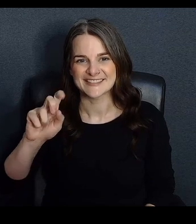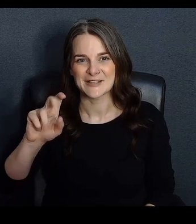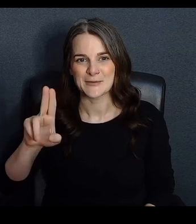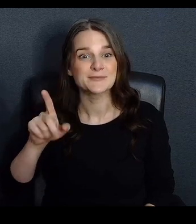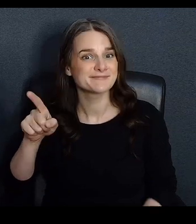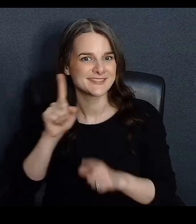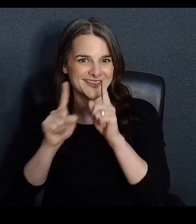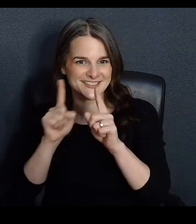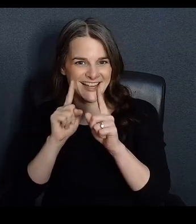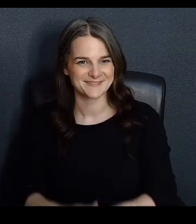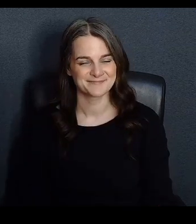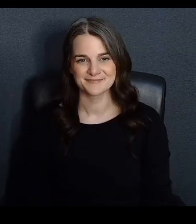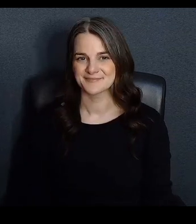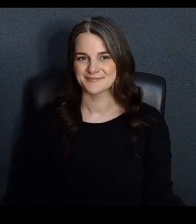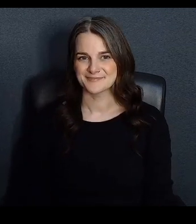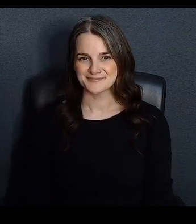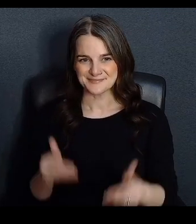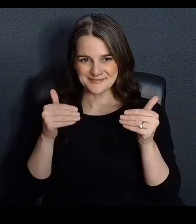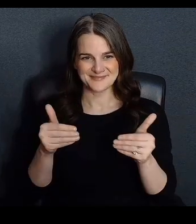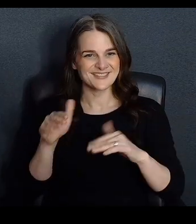OK, so let's move on to tonight's subject,